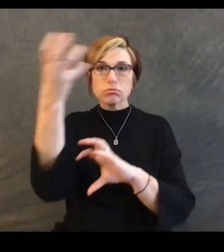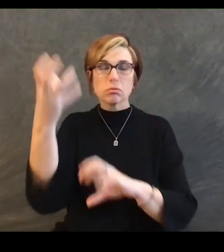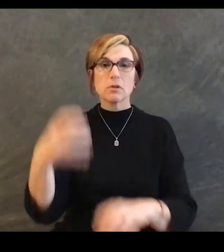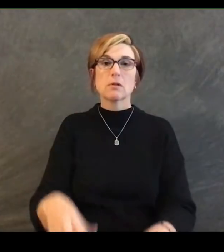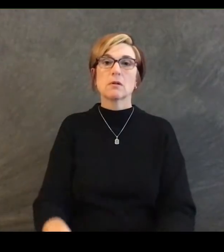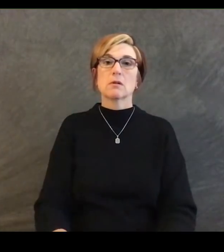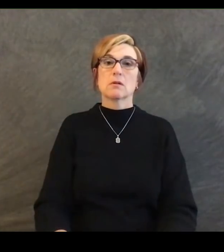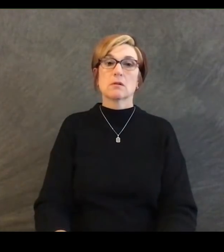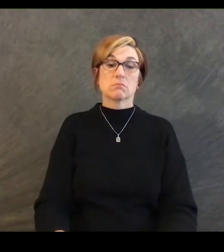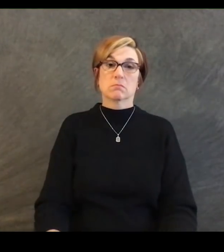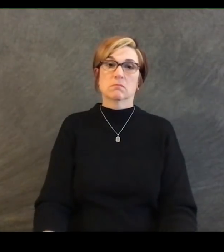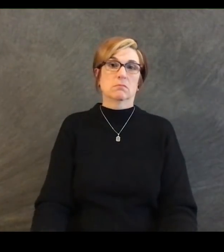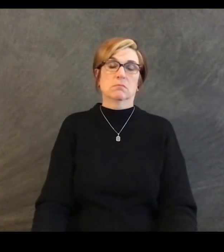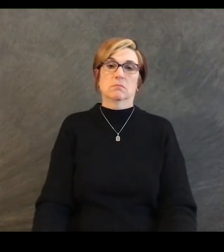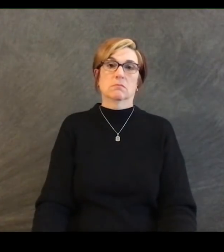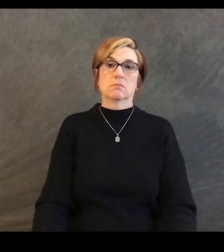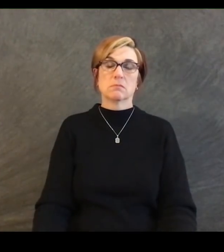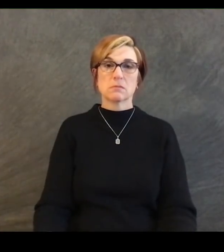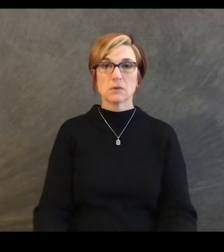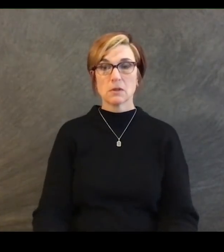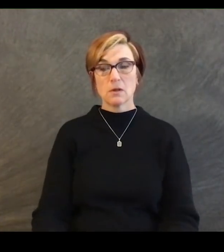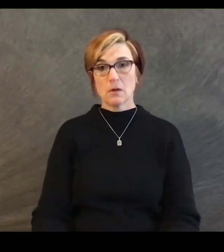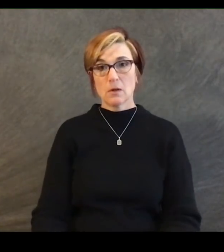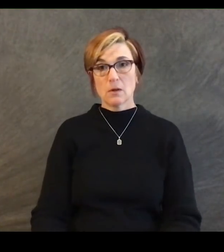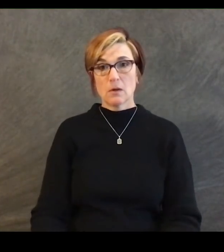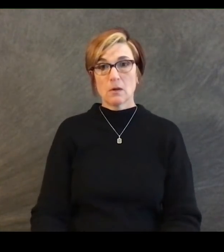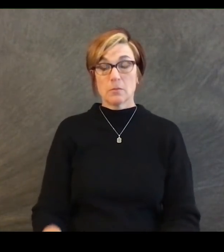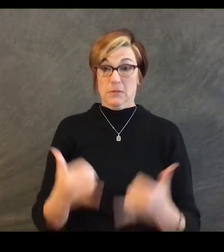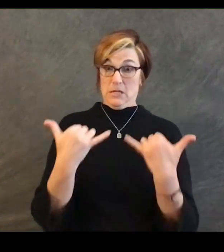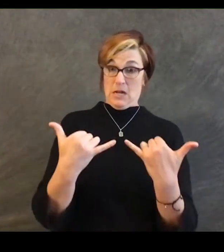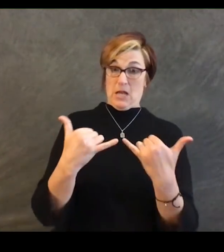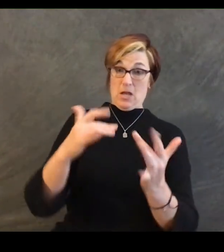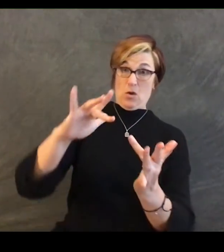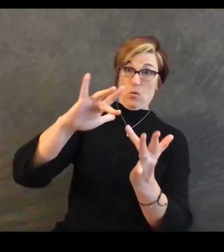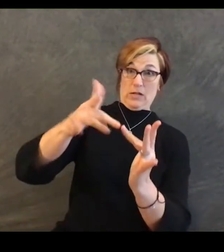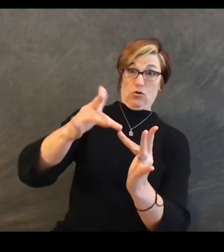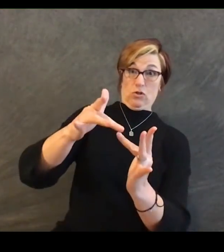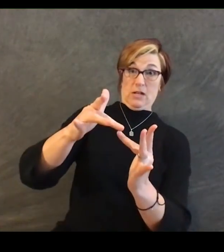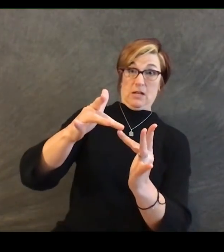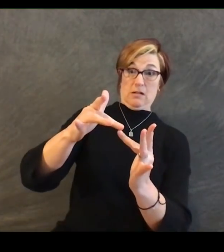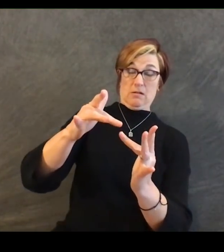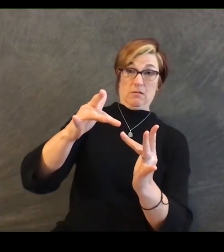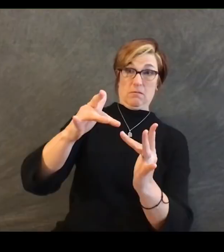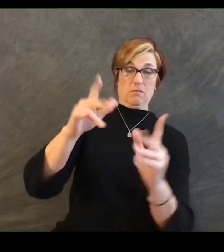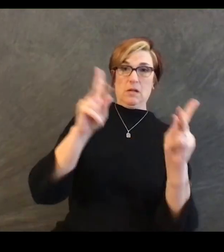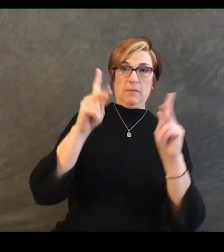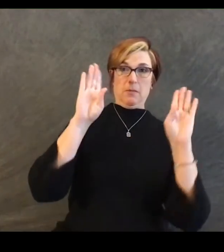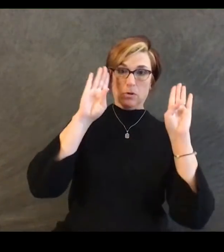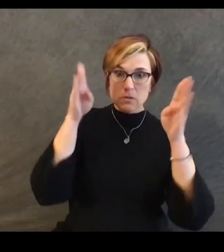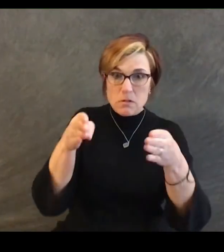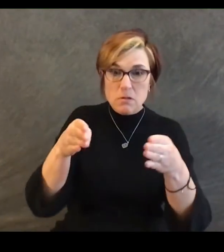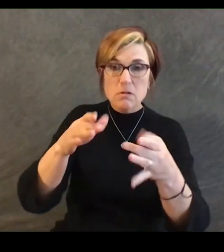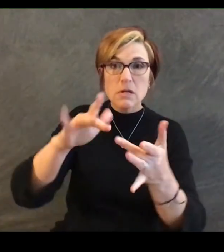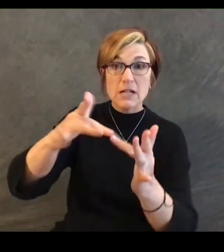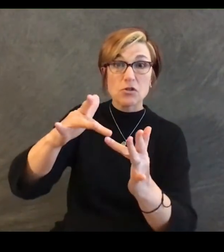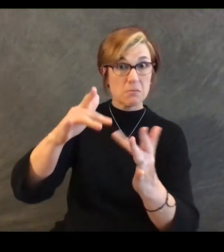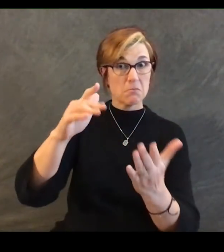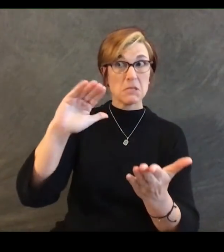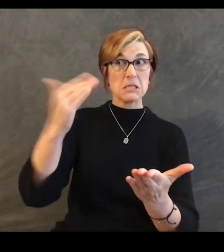it before on the internet it's holding up incredibly well and they expect that